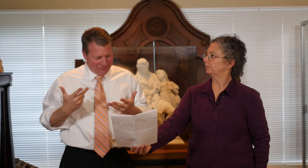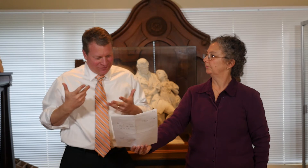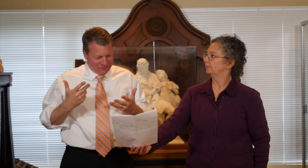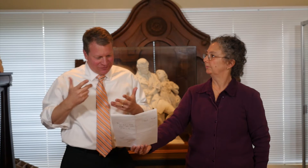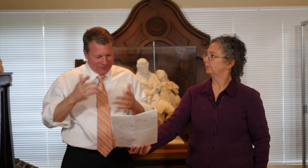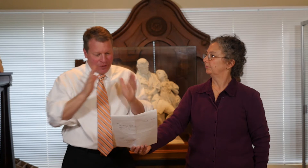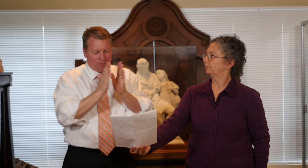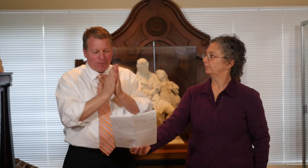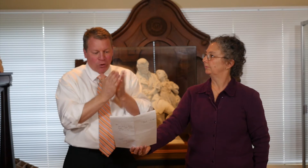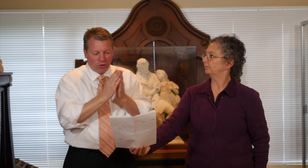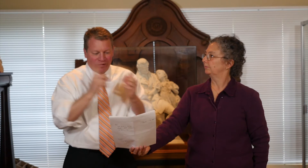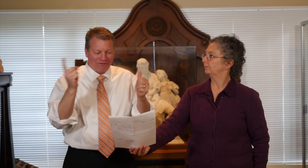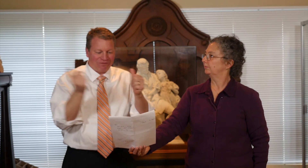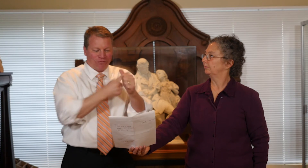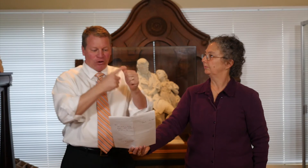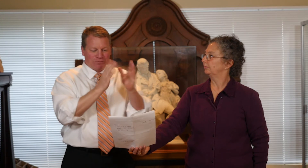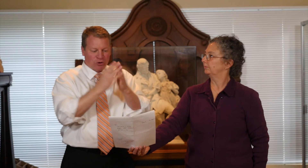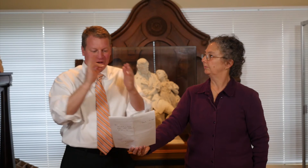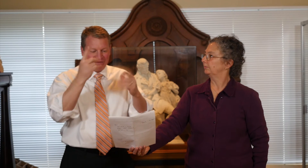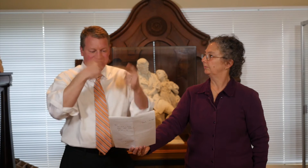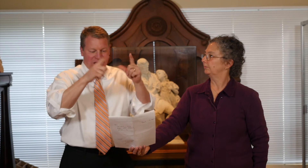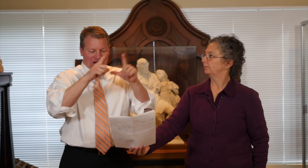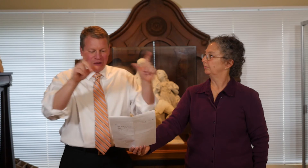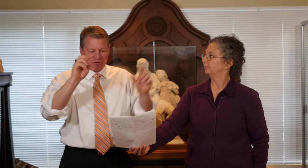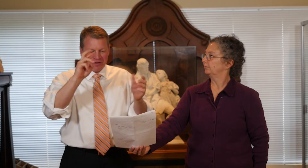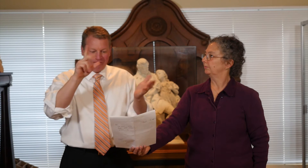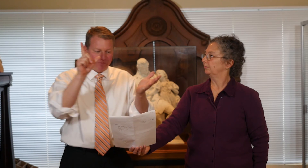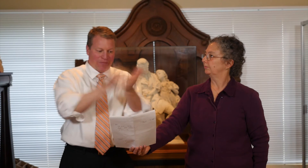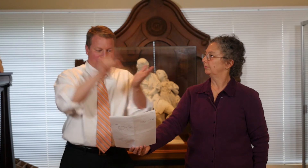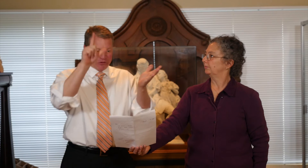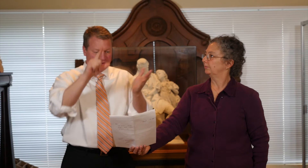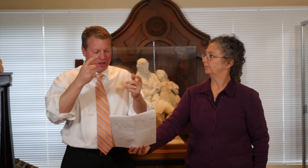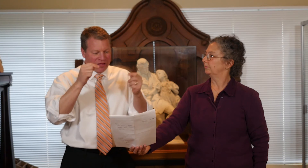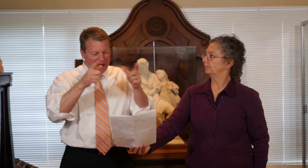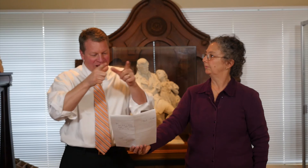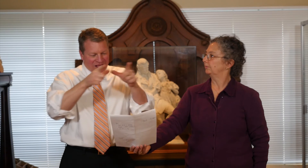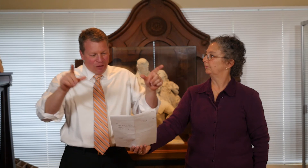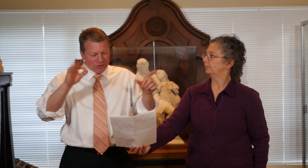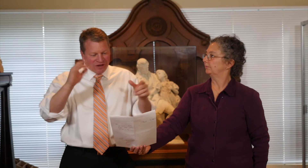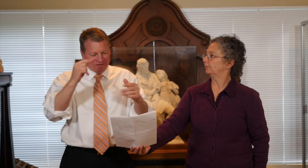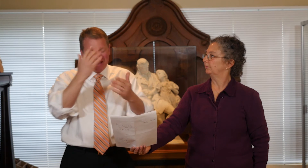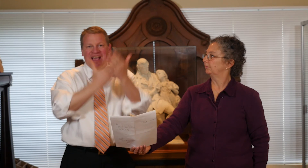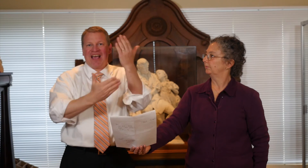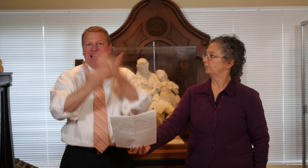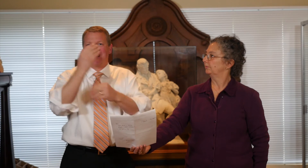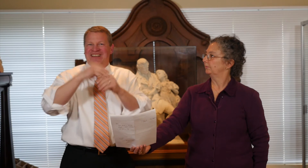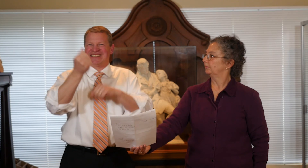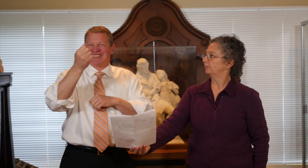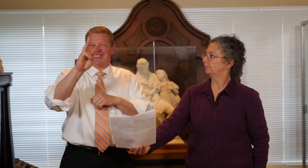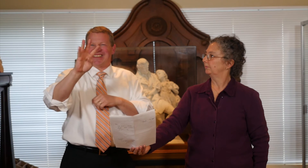for his decision to go to America with Gallaudet. Also the first book of sign language which